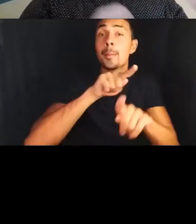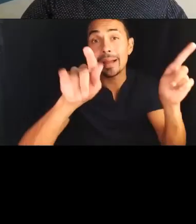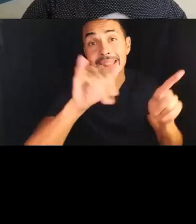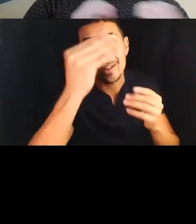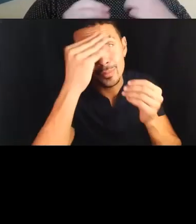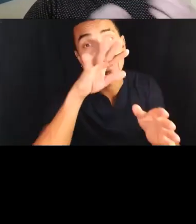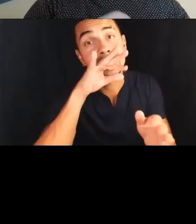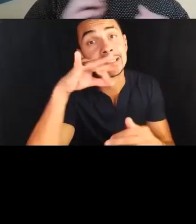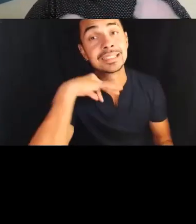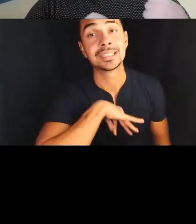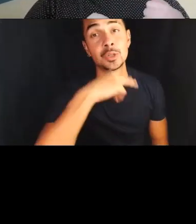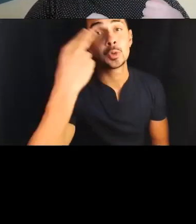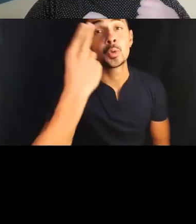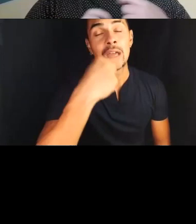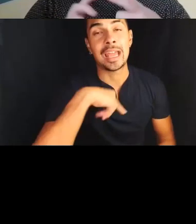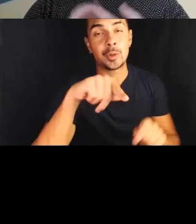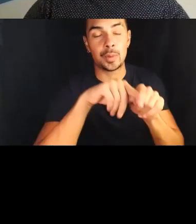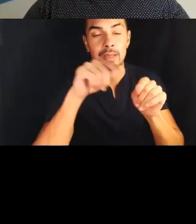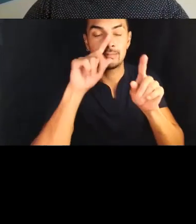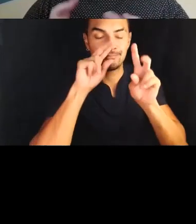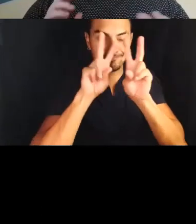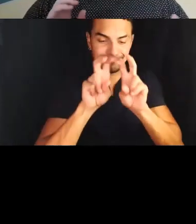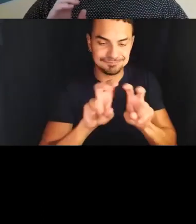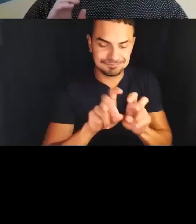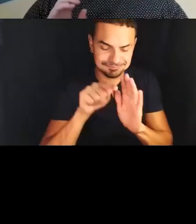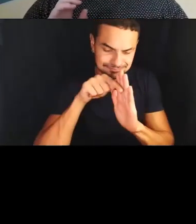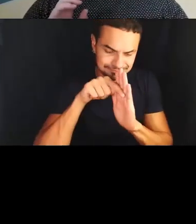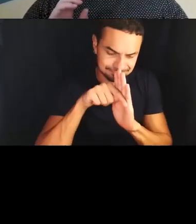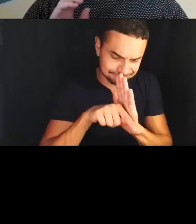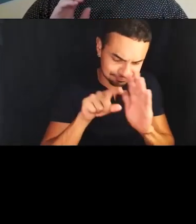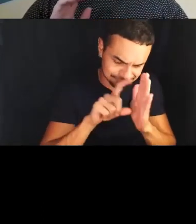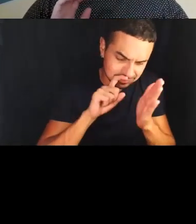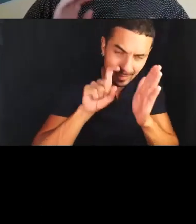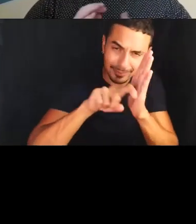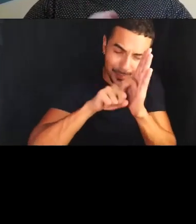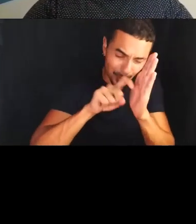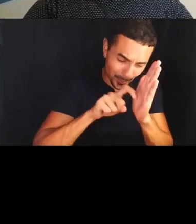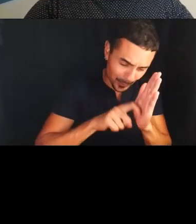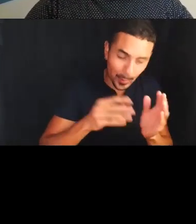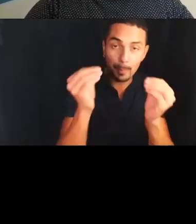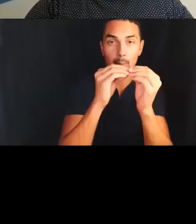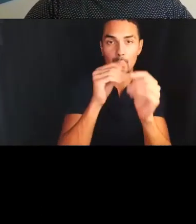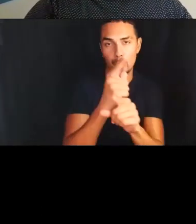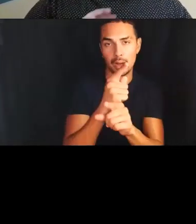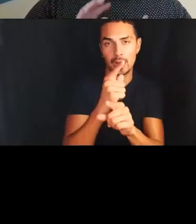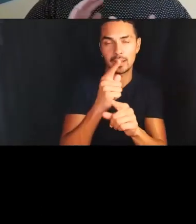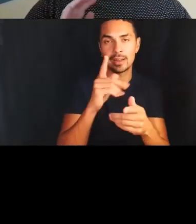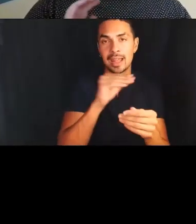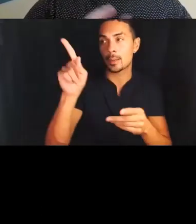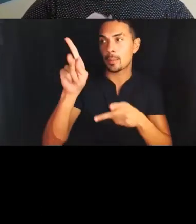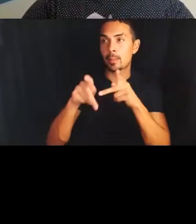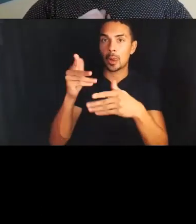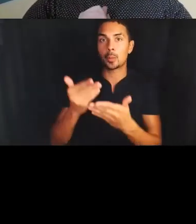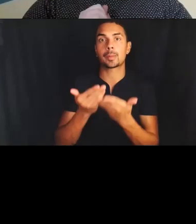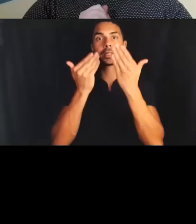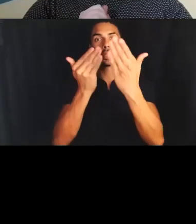you know, as we dig more into folks' experience and recommendations people have for service providers.